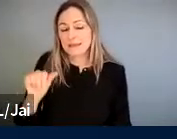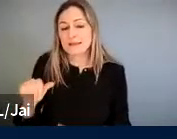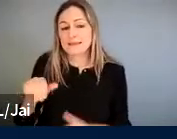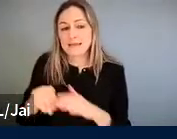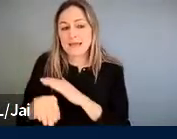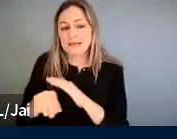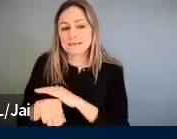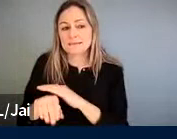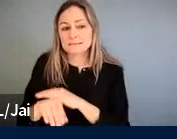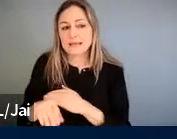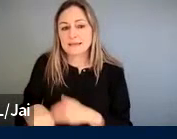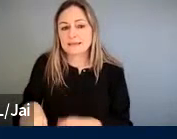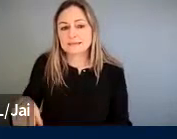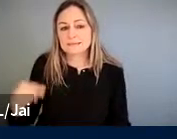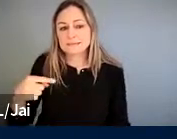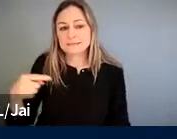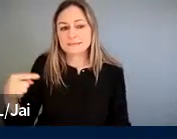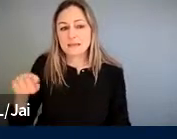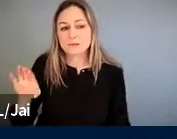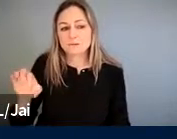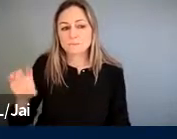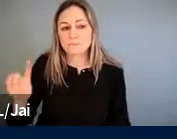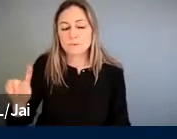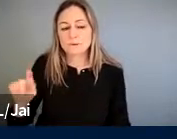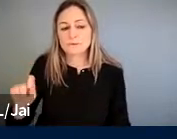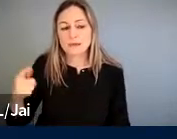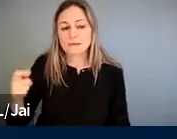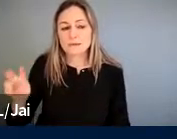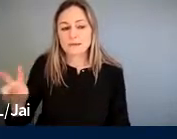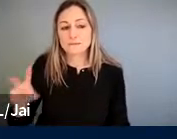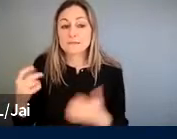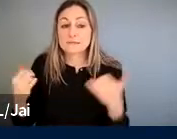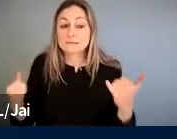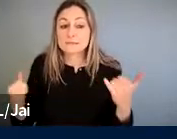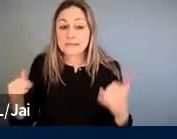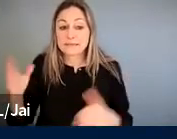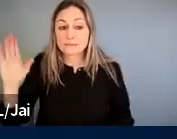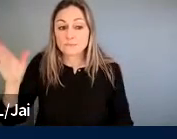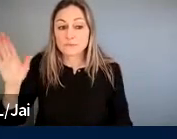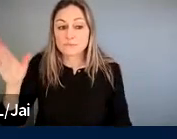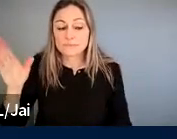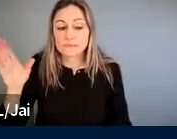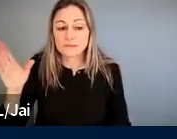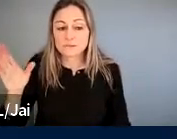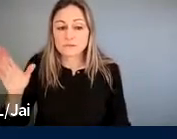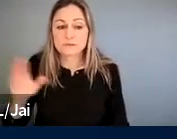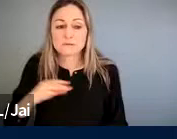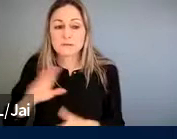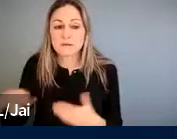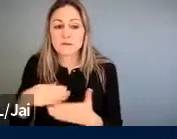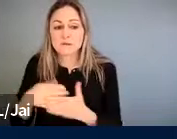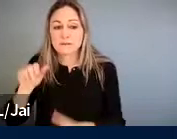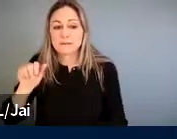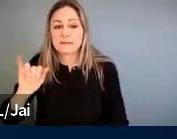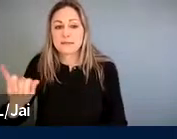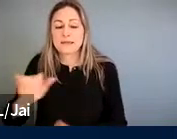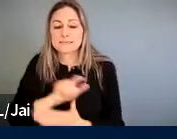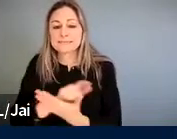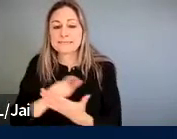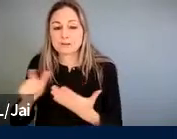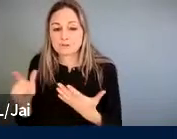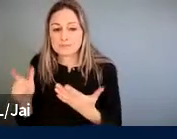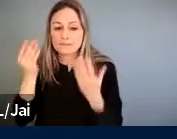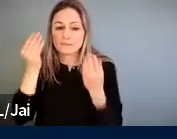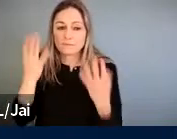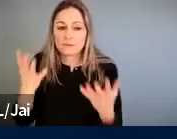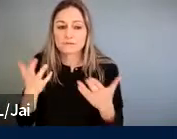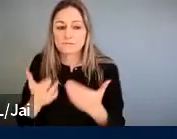board.gov. Today's presentation and all of the AI Series information and resources are available on